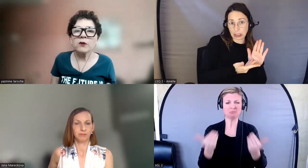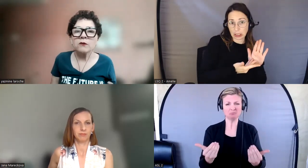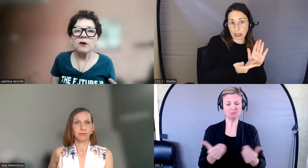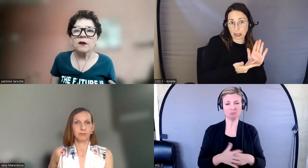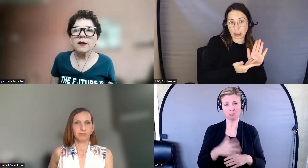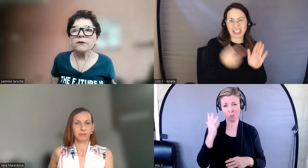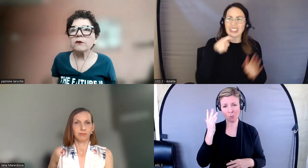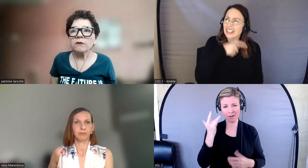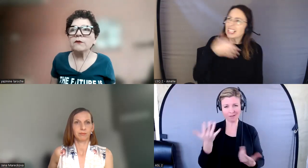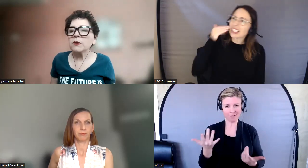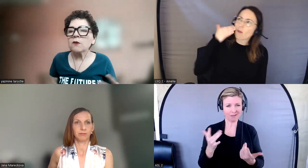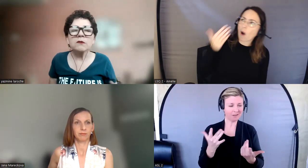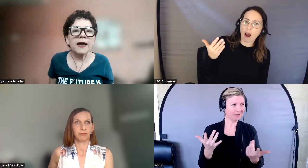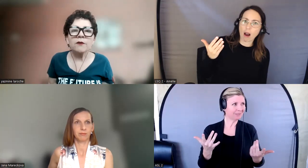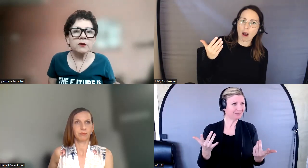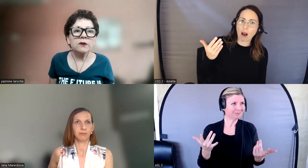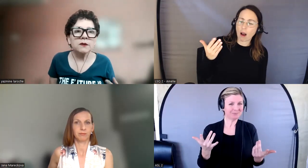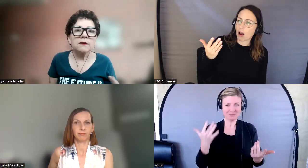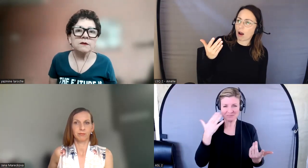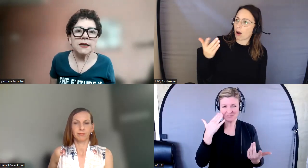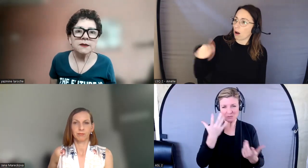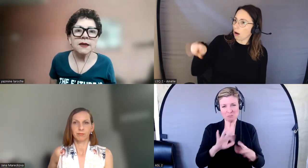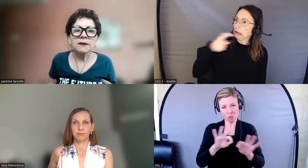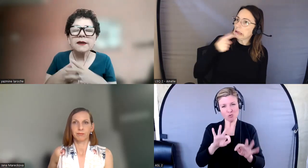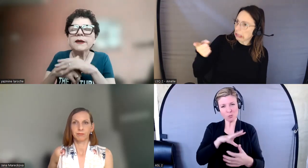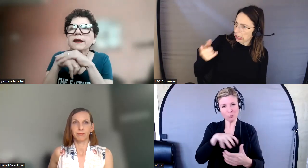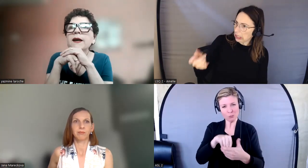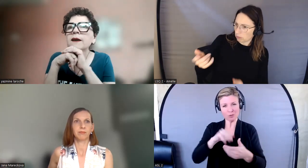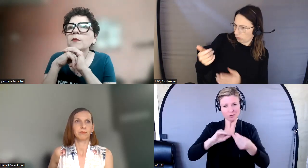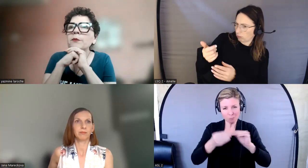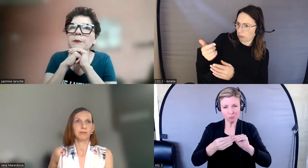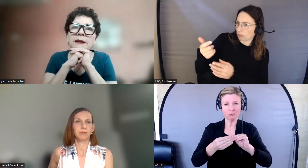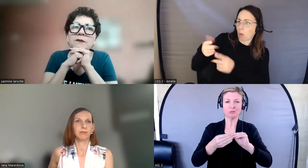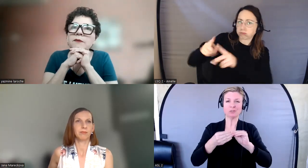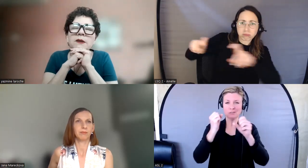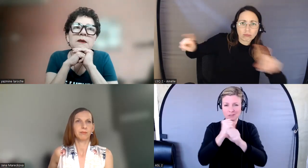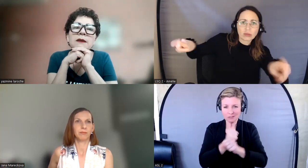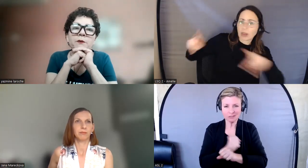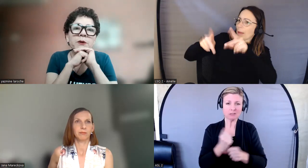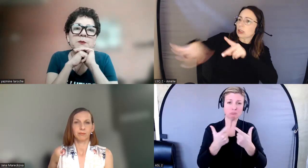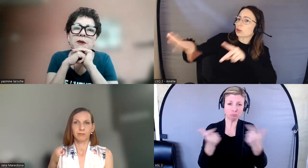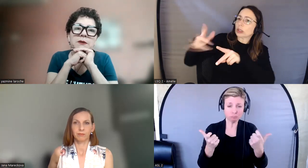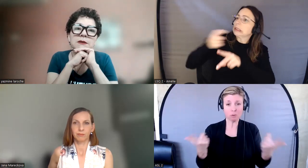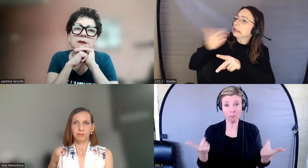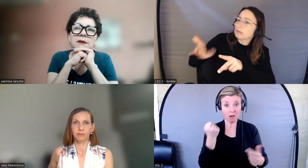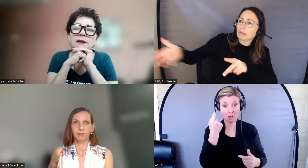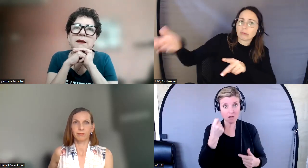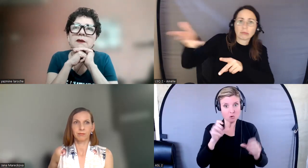if you if you if you don't have a good data set but you can't force people to do it you